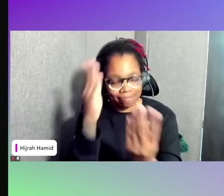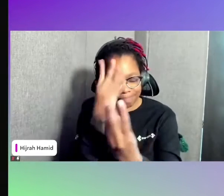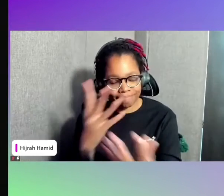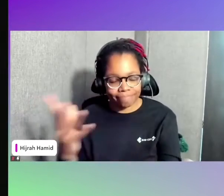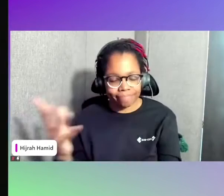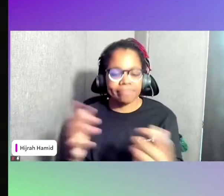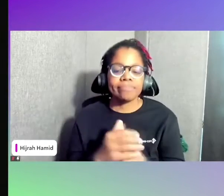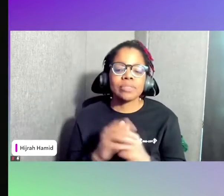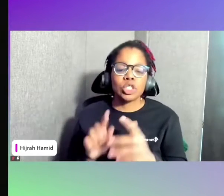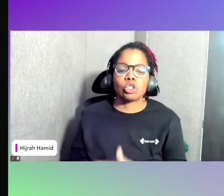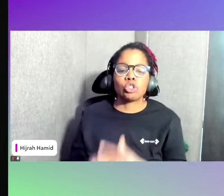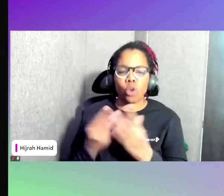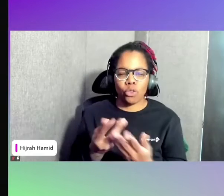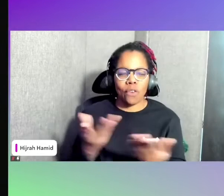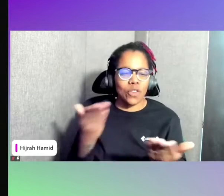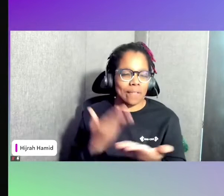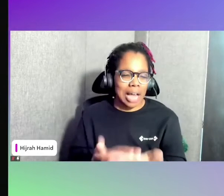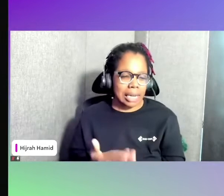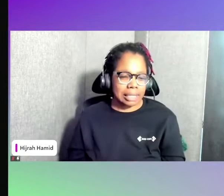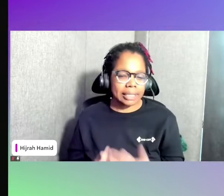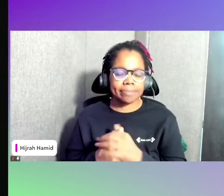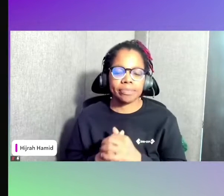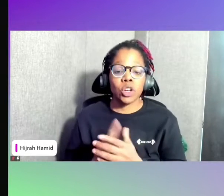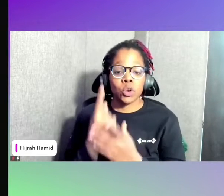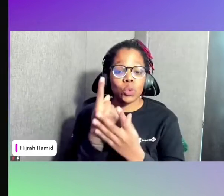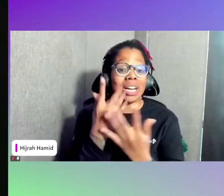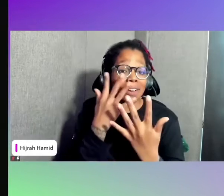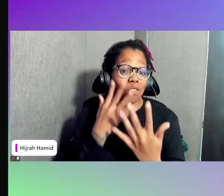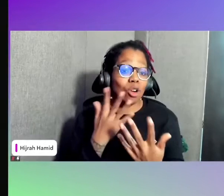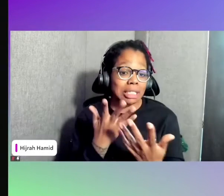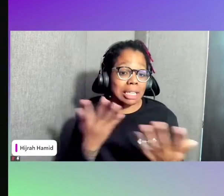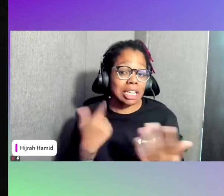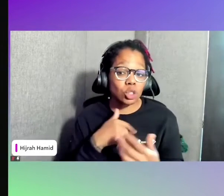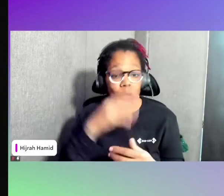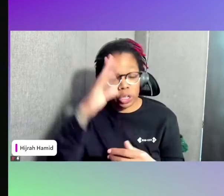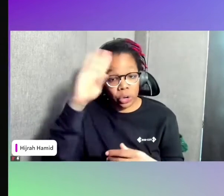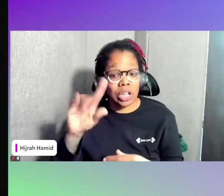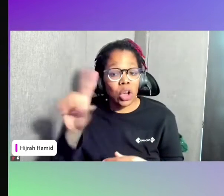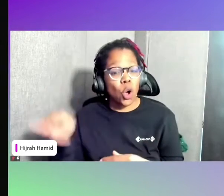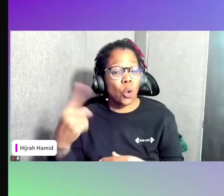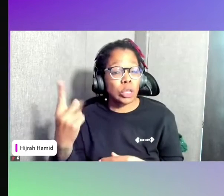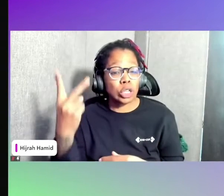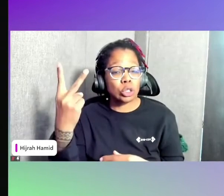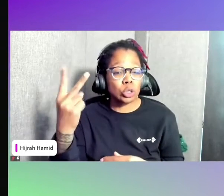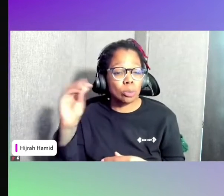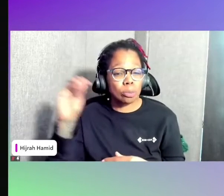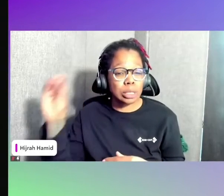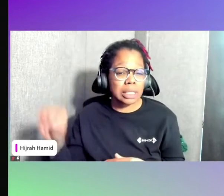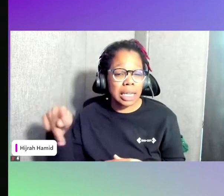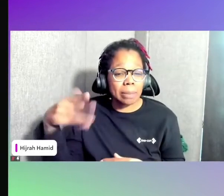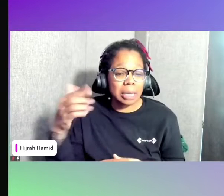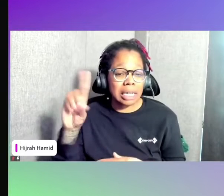work in, and I am co flight ops lead with aster excess, so let me just start you back with a couple of facts one of